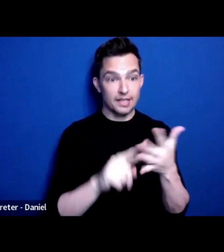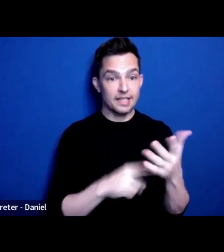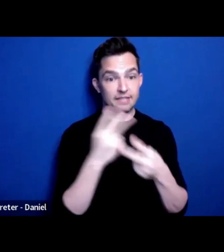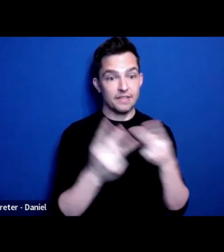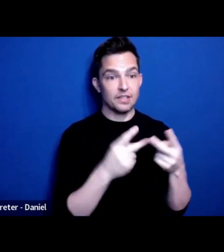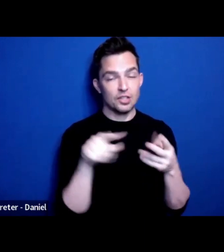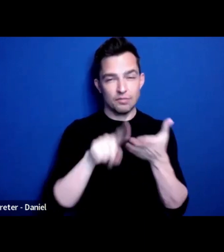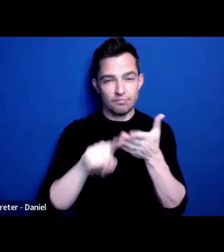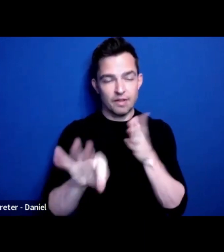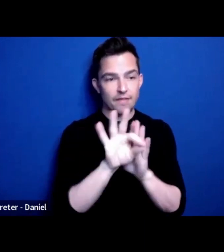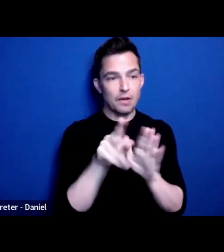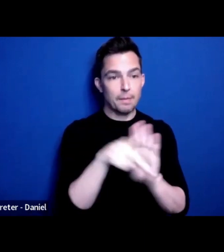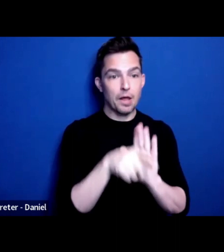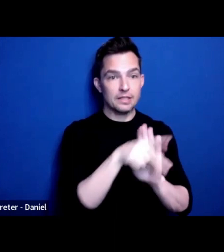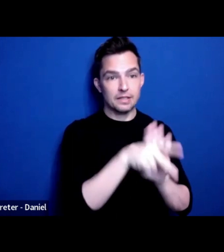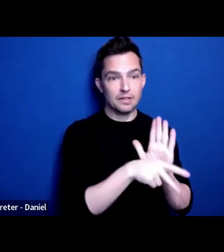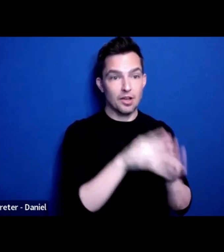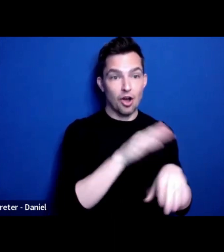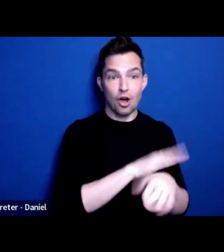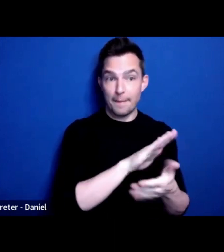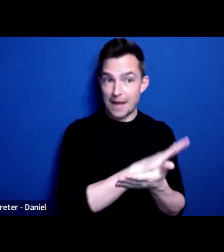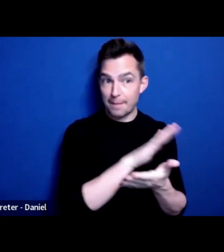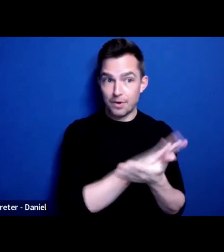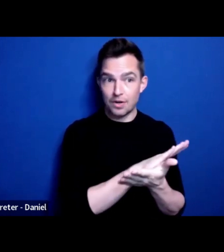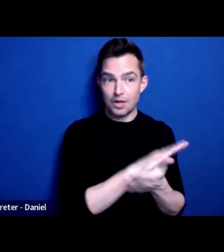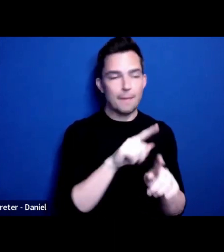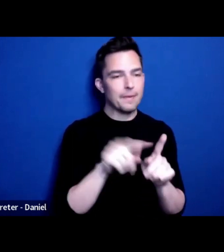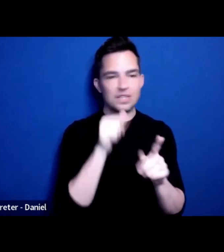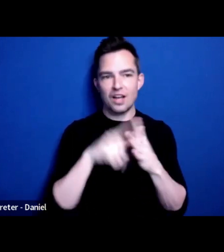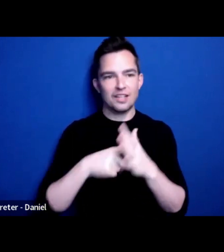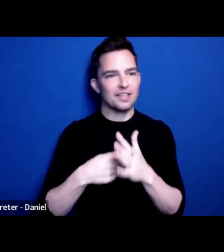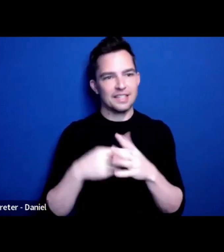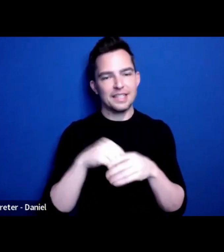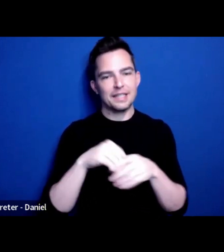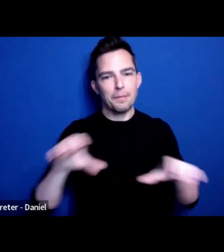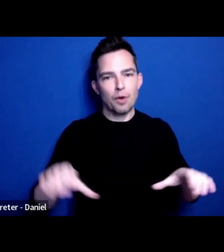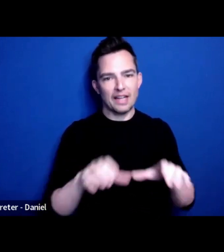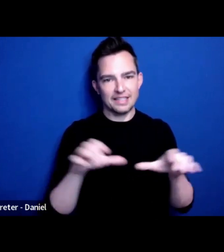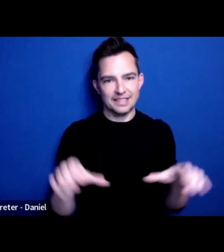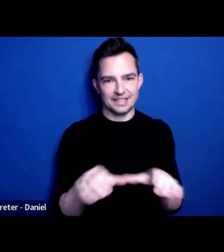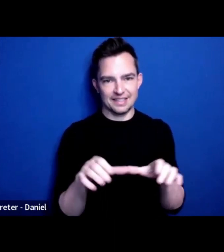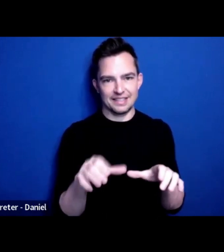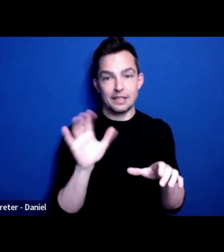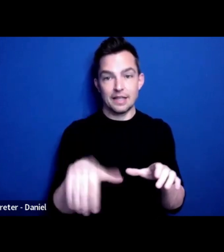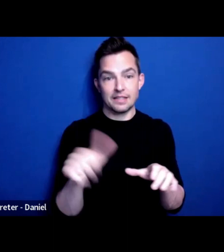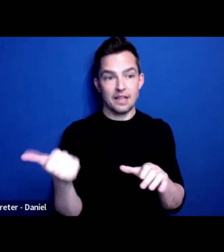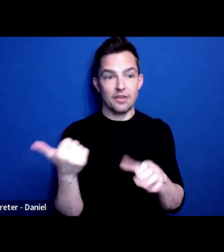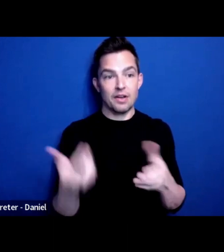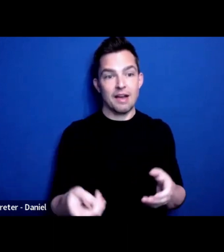policies that were on paper, but not implemented in practice. This is another high priority to